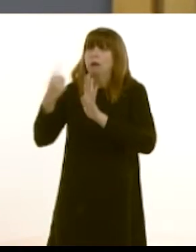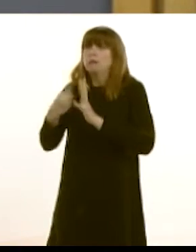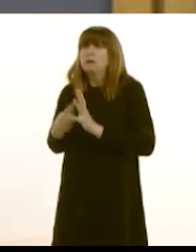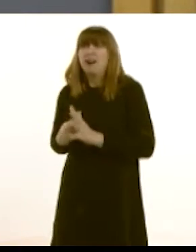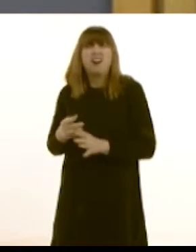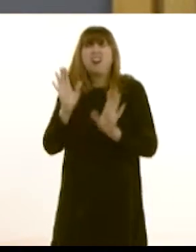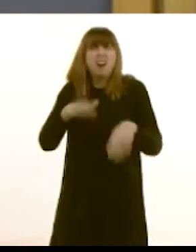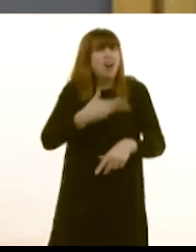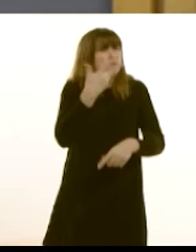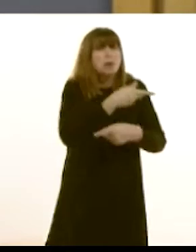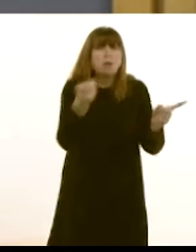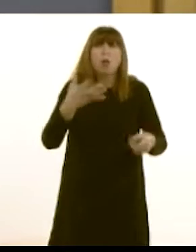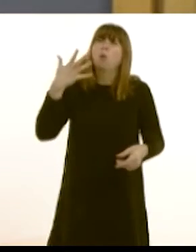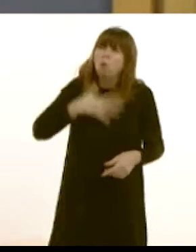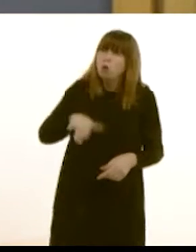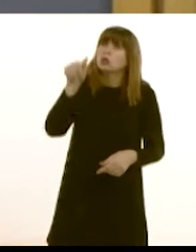a new version of project fear.